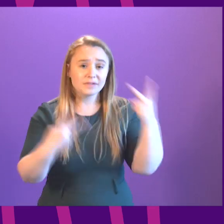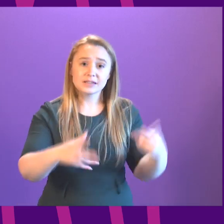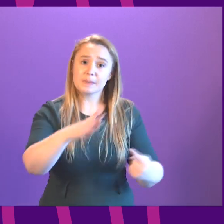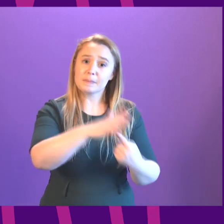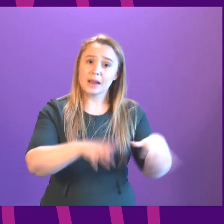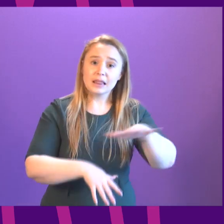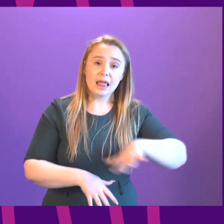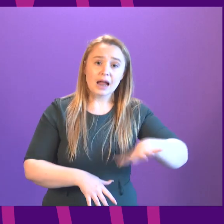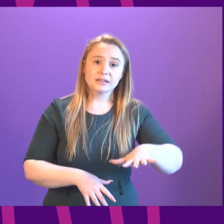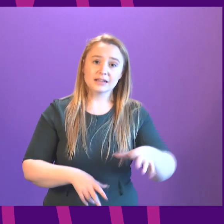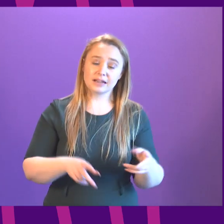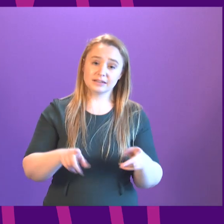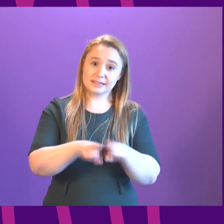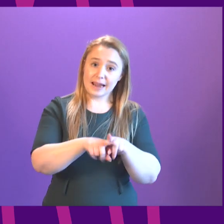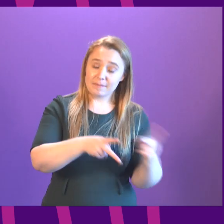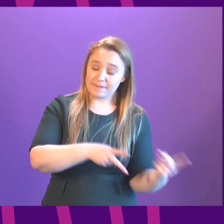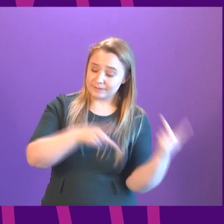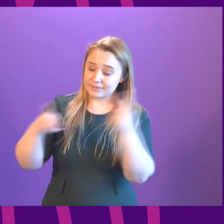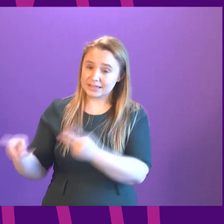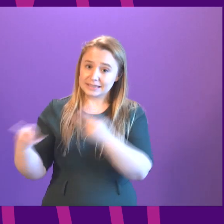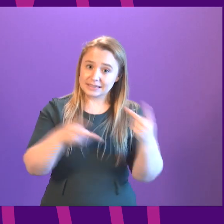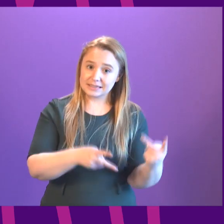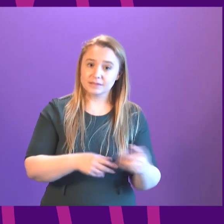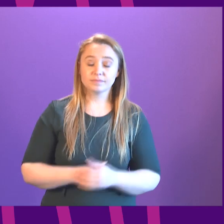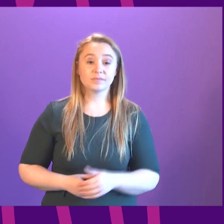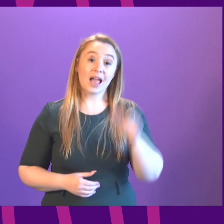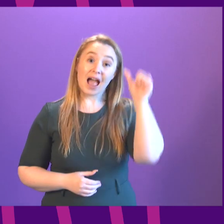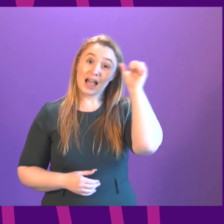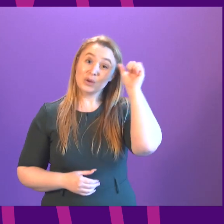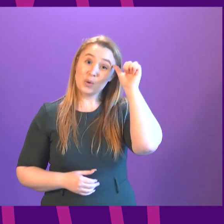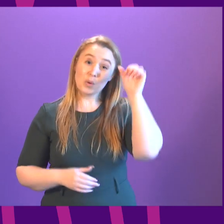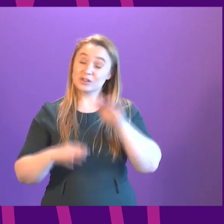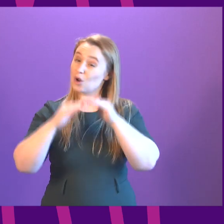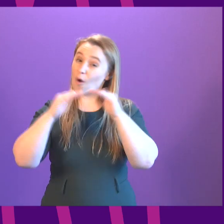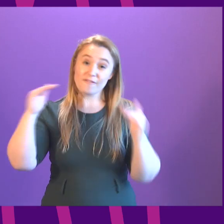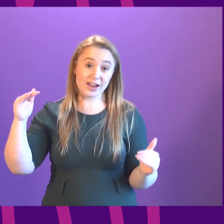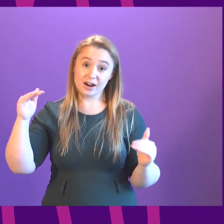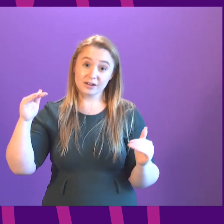The First Minister: I know that it is unfair; the virus is unfair